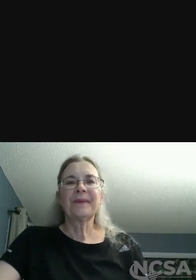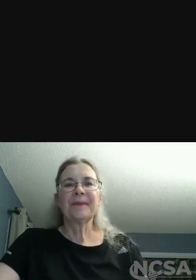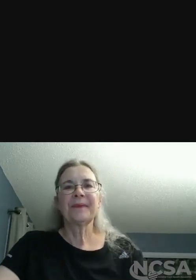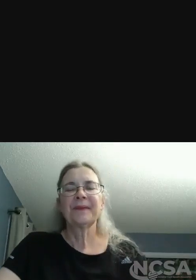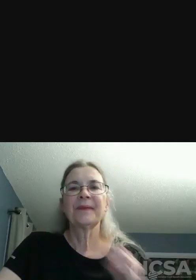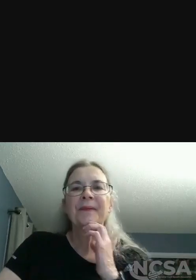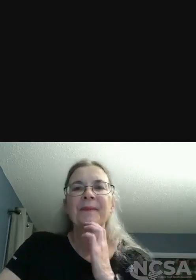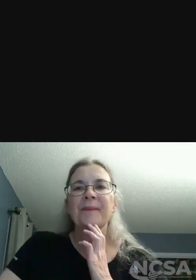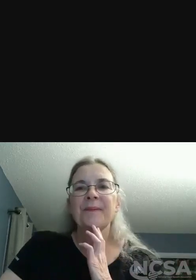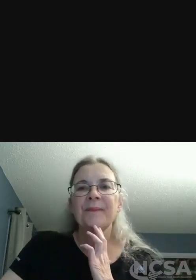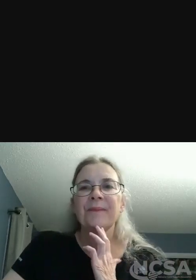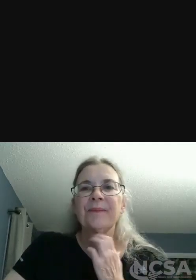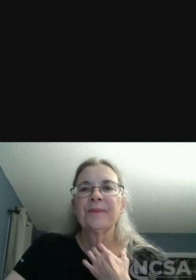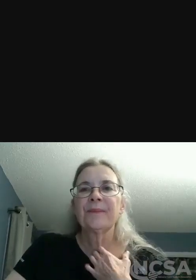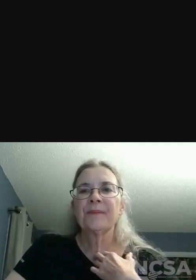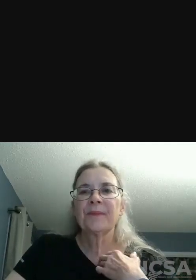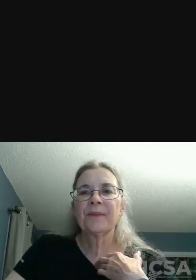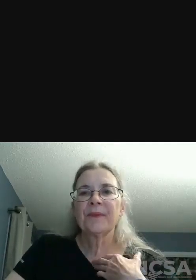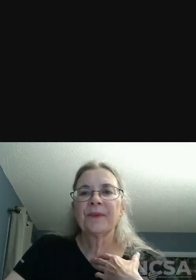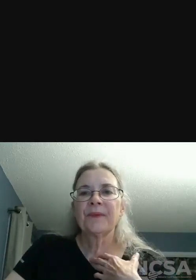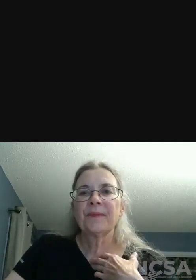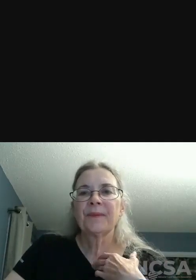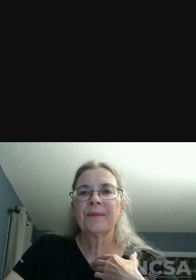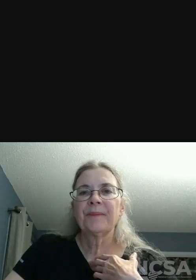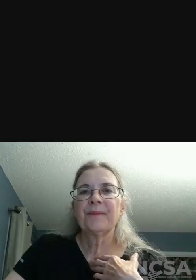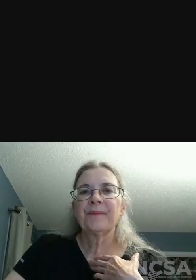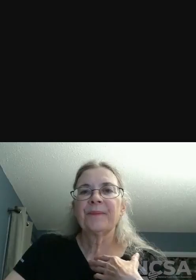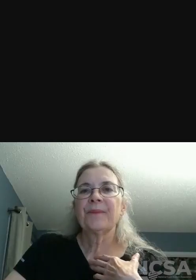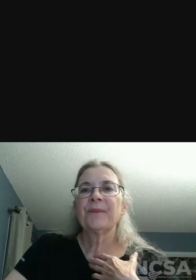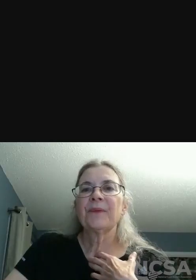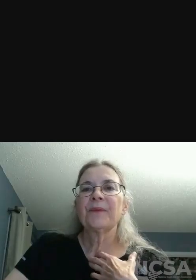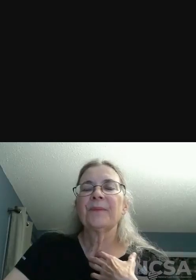This was recorded, so we will turn it around into a video that will be on our Youtube channel.